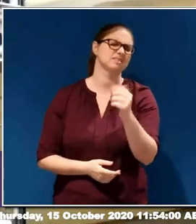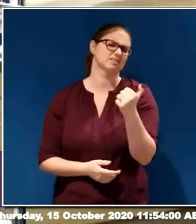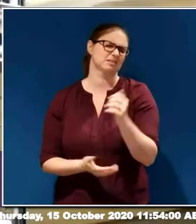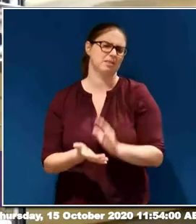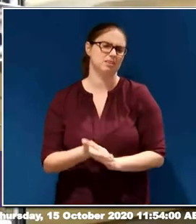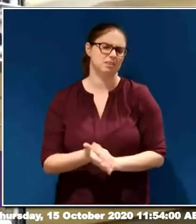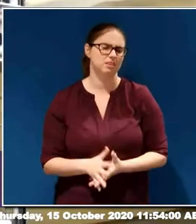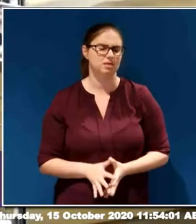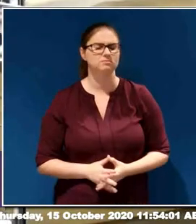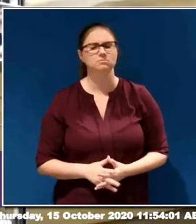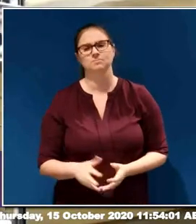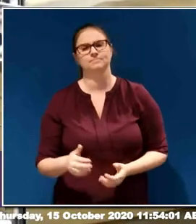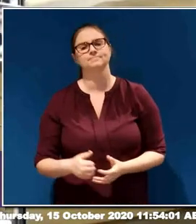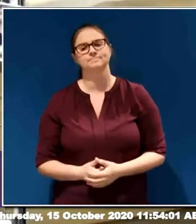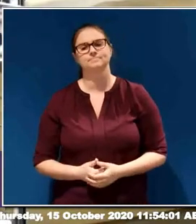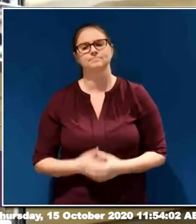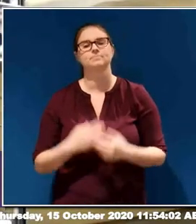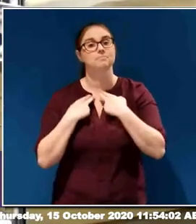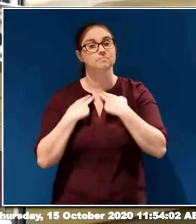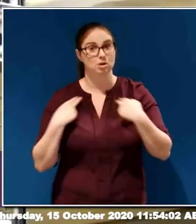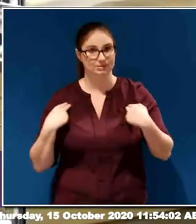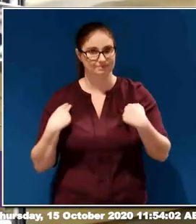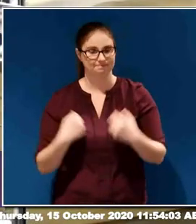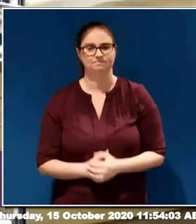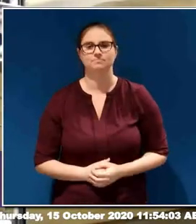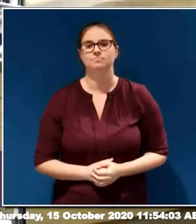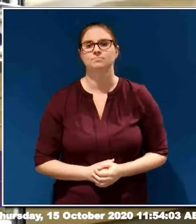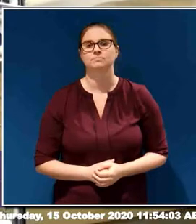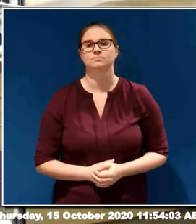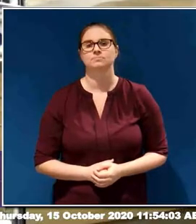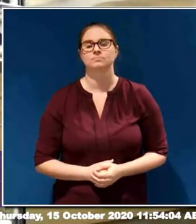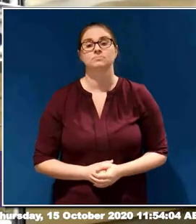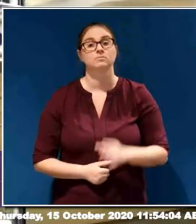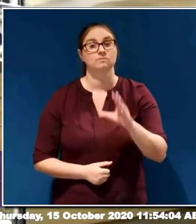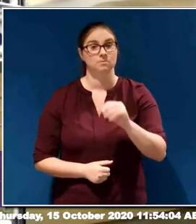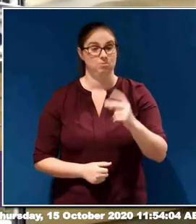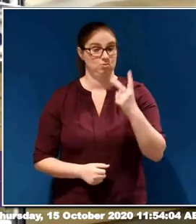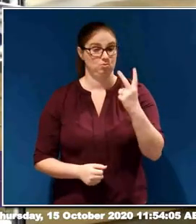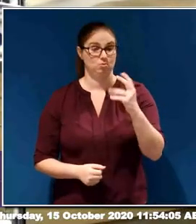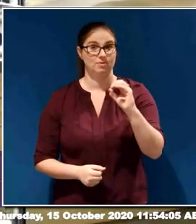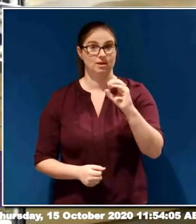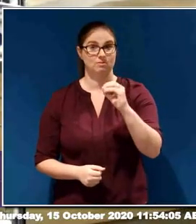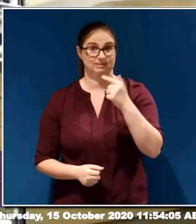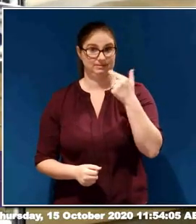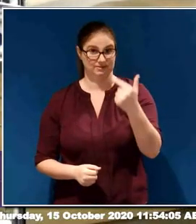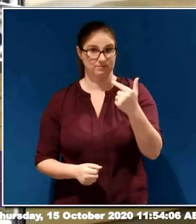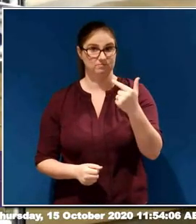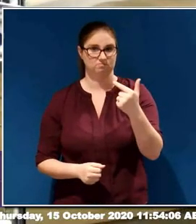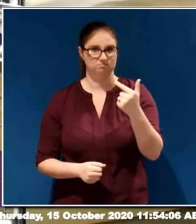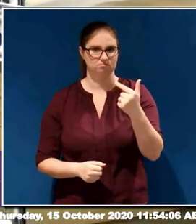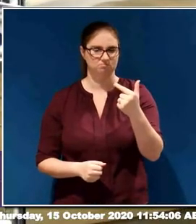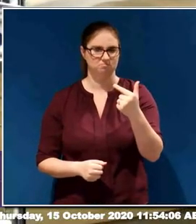So, since 2007, apart from a period in 2018 in the Central Office in the